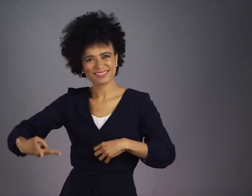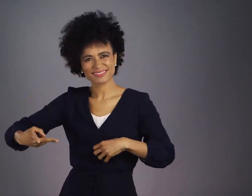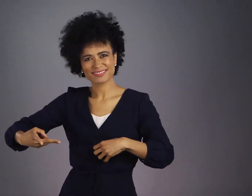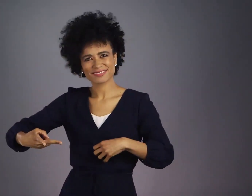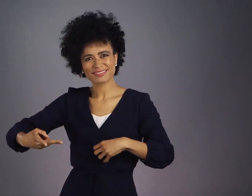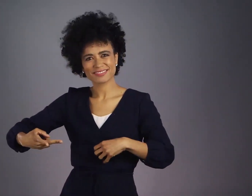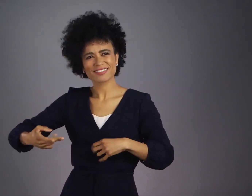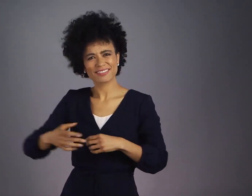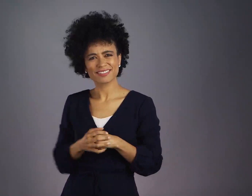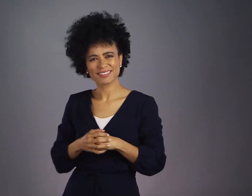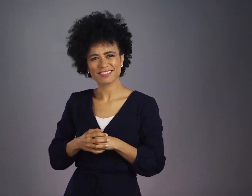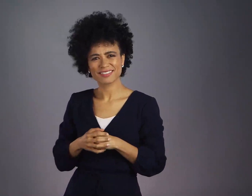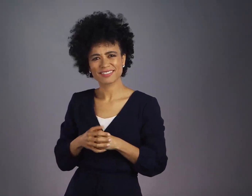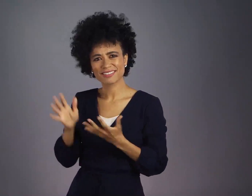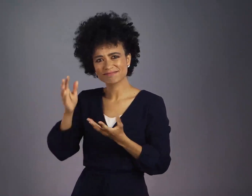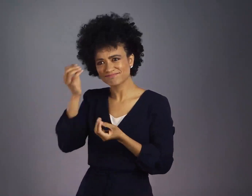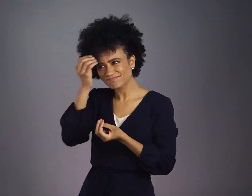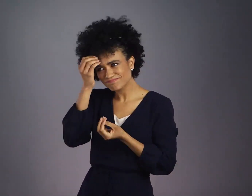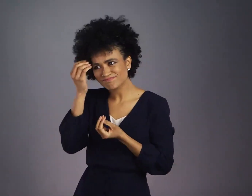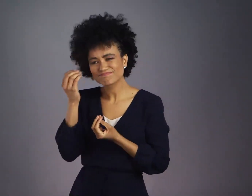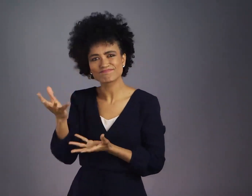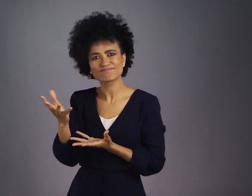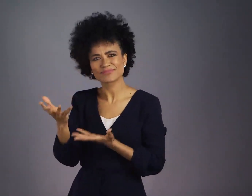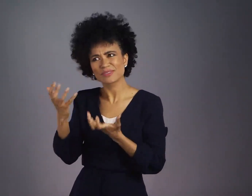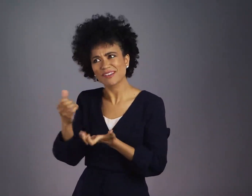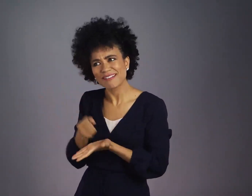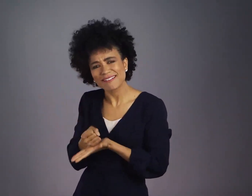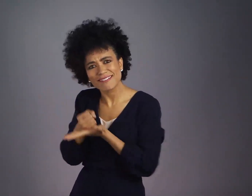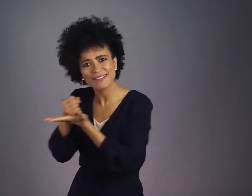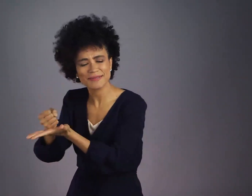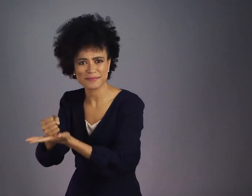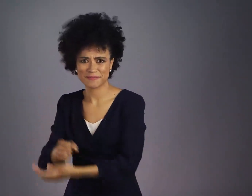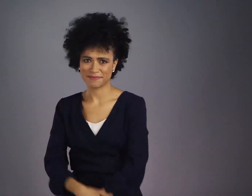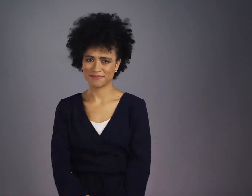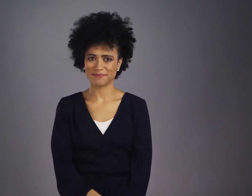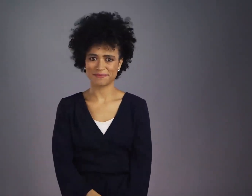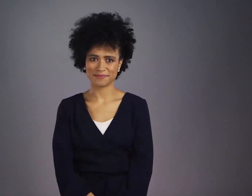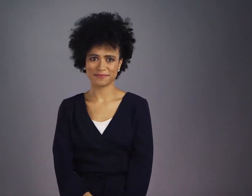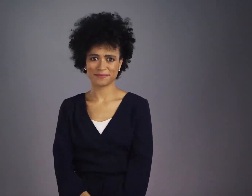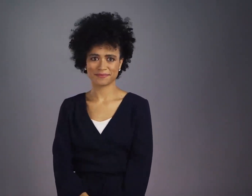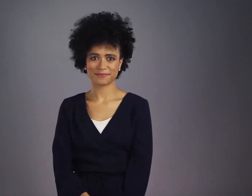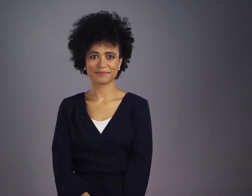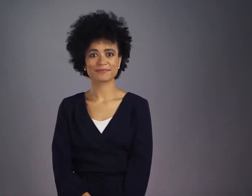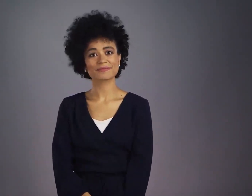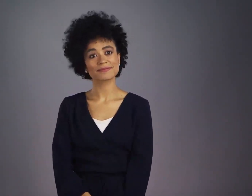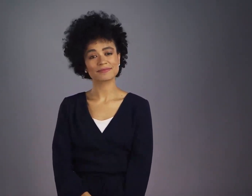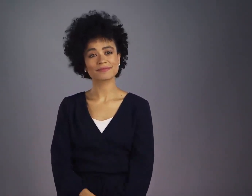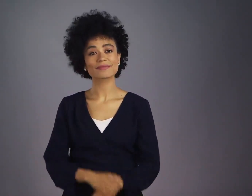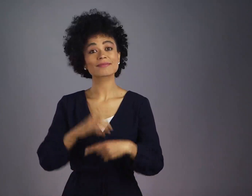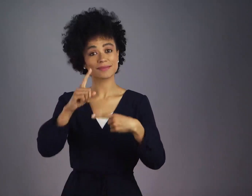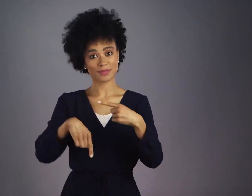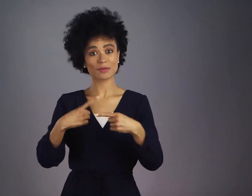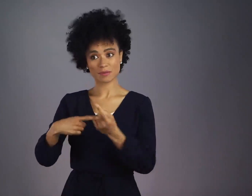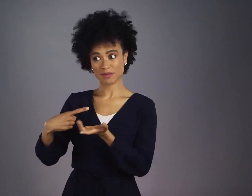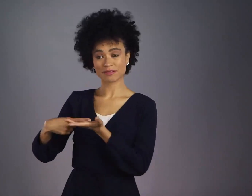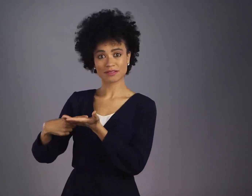Attempt instead, to put yourself in his place. Let him see that you want to be helpful rather than critical.